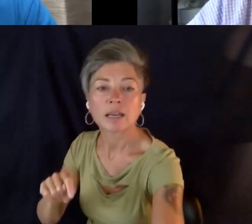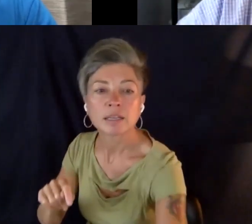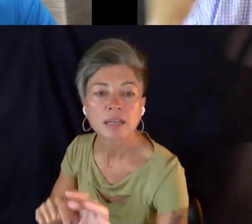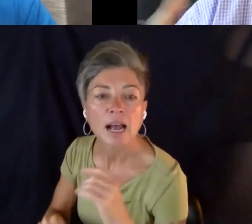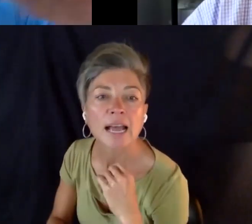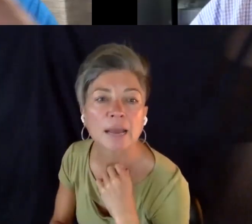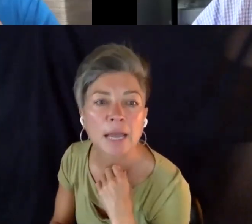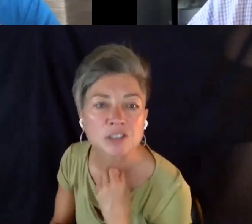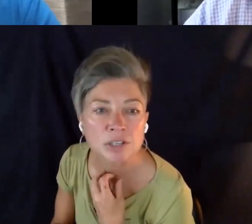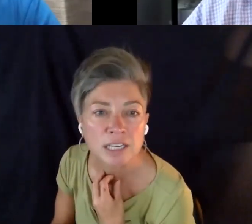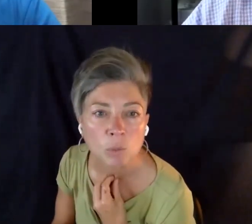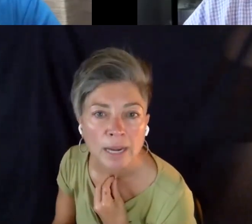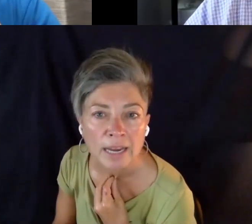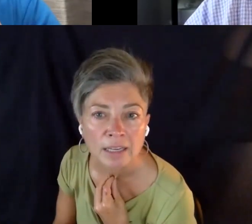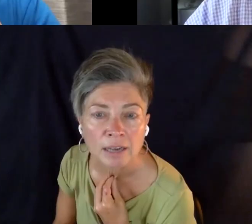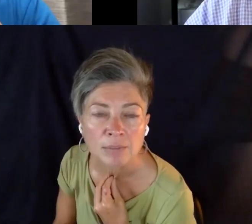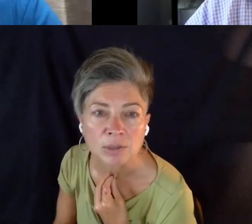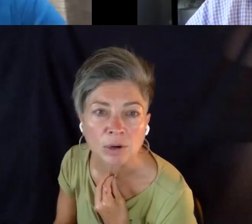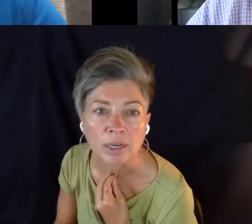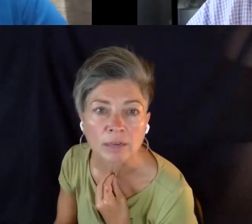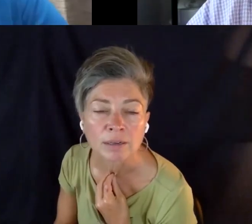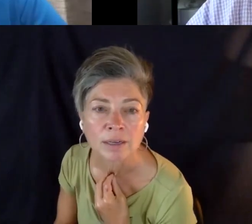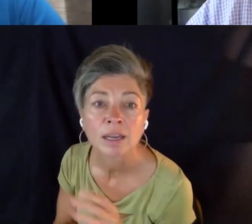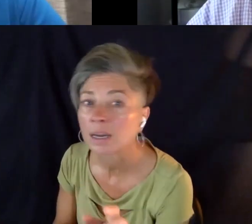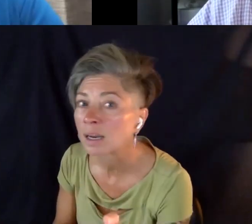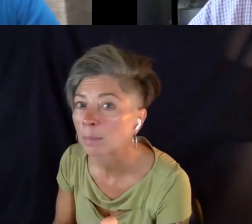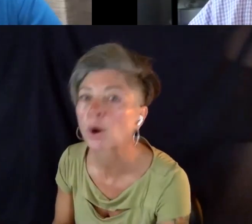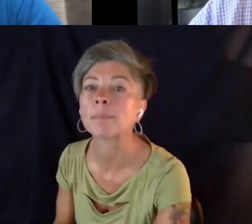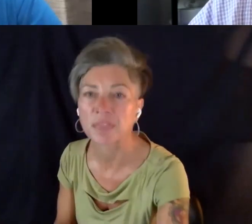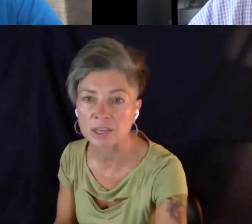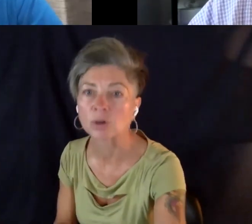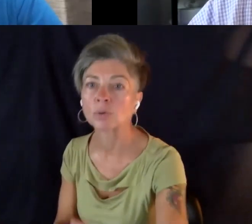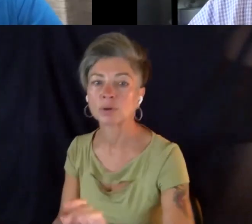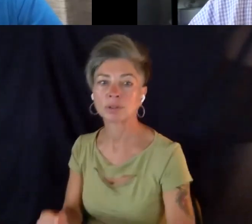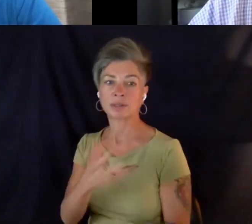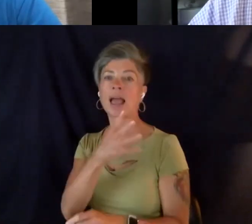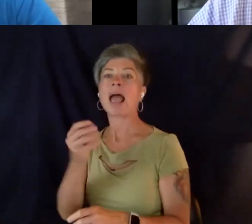I know we have some folks here today that are. HRT and what, Annie, I'm sorry. I'm sorry. And PrEP. PrEP. Thank you. - Thank you.